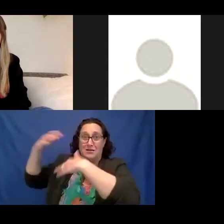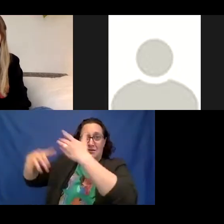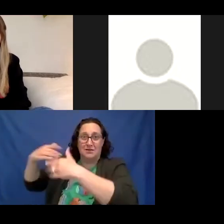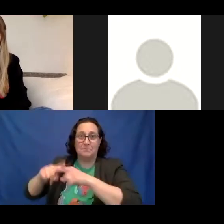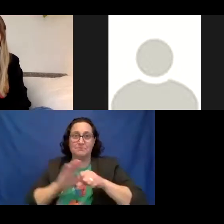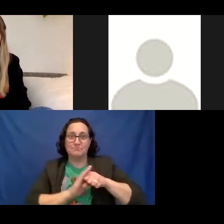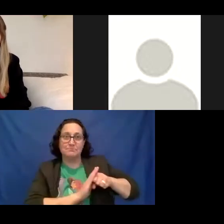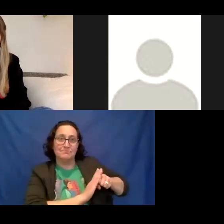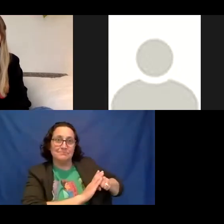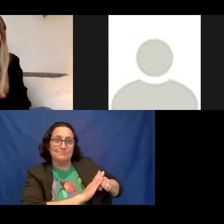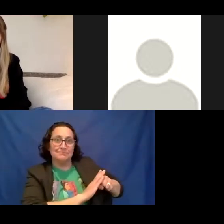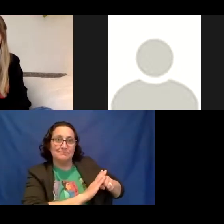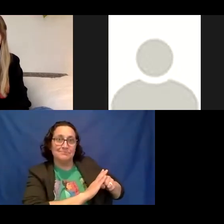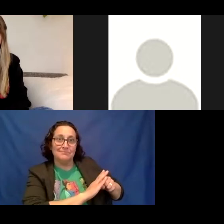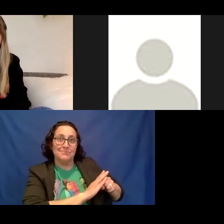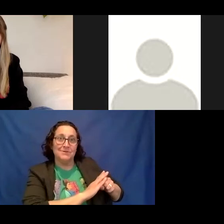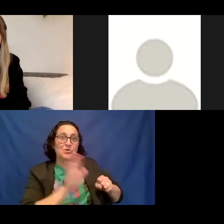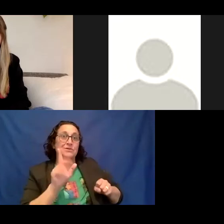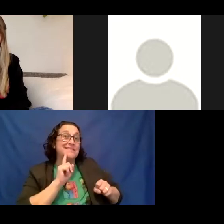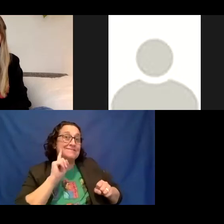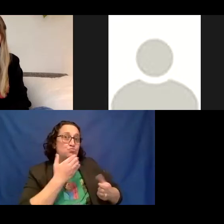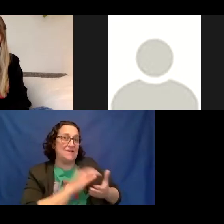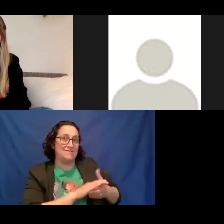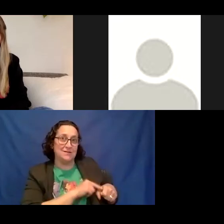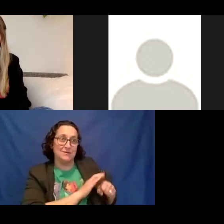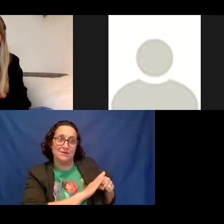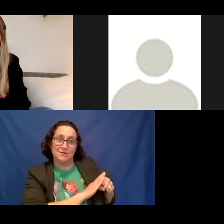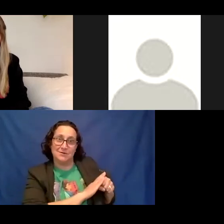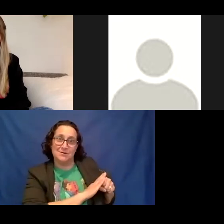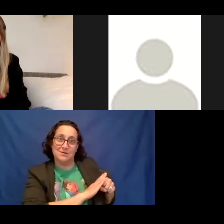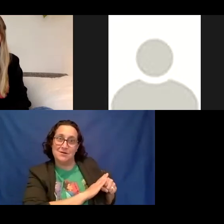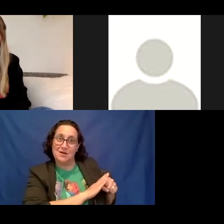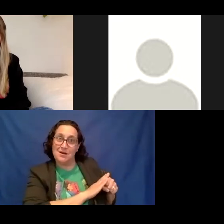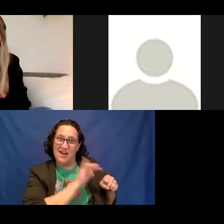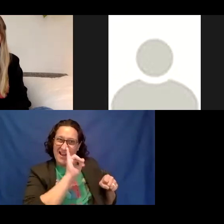so at that time, Deaf people were required to lip read and learn to speak as well as